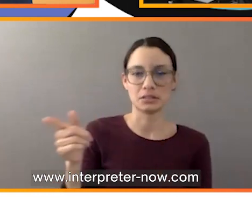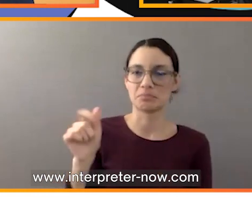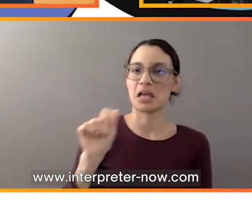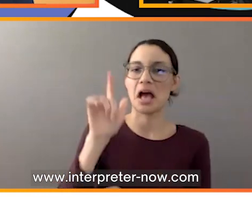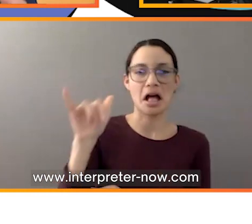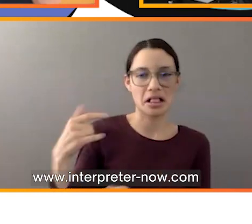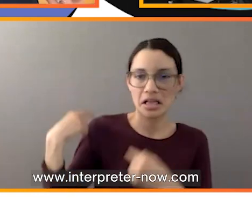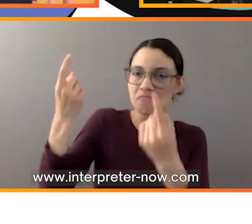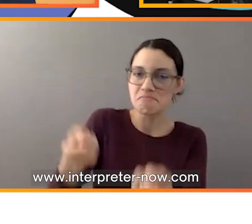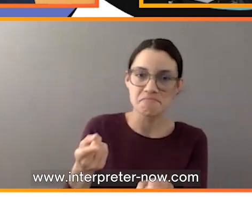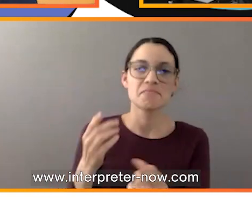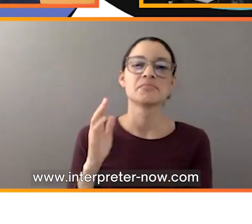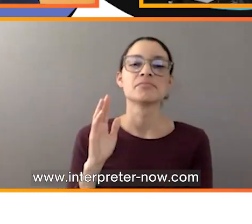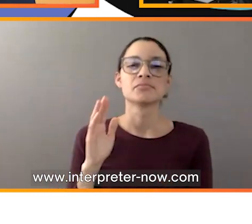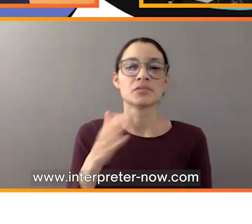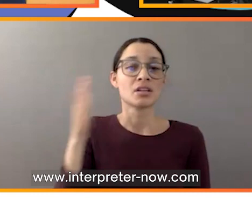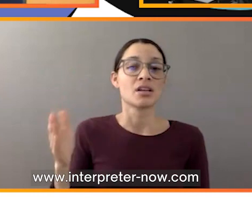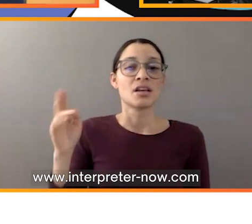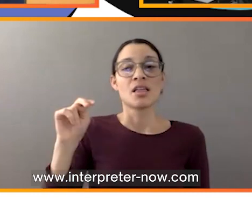is going to talk about how to build allyship programmes.